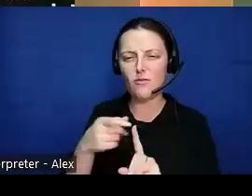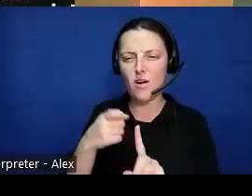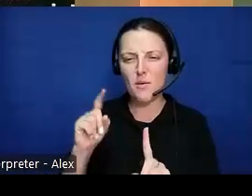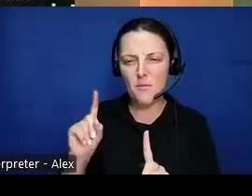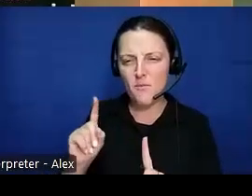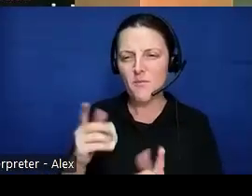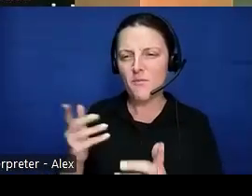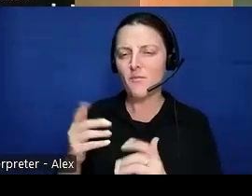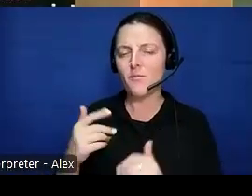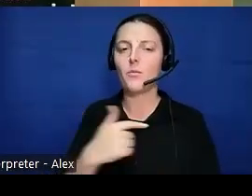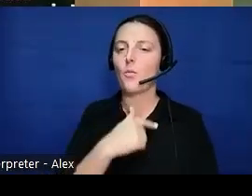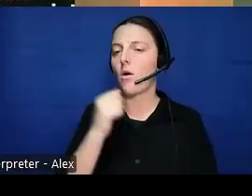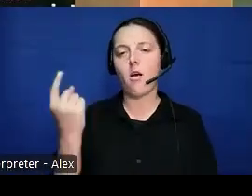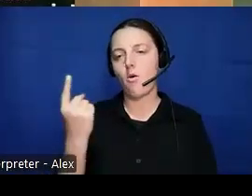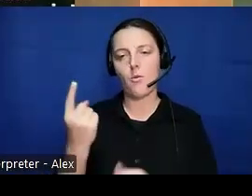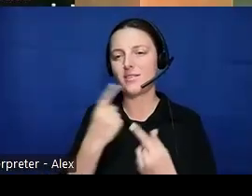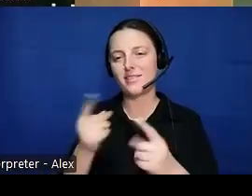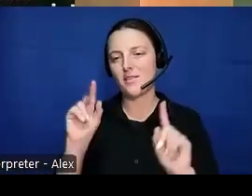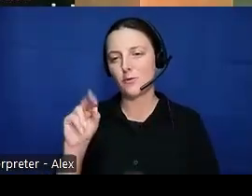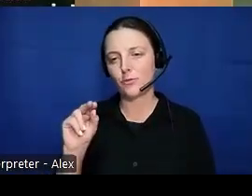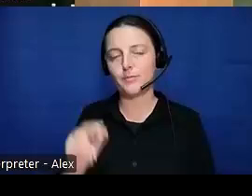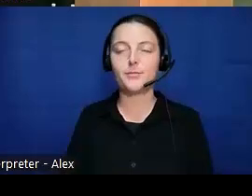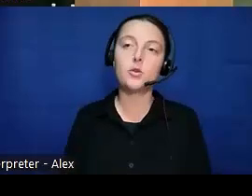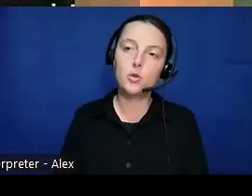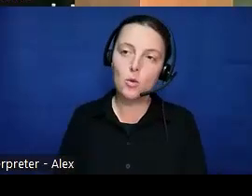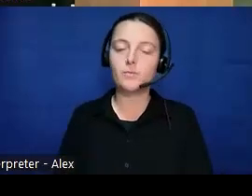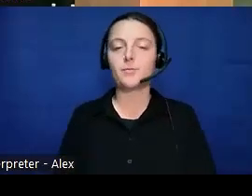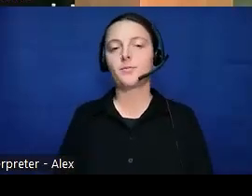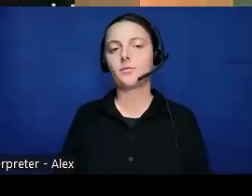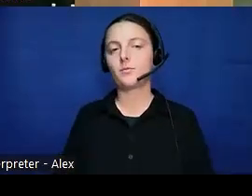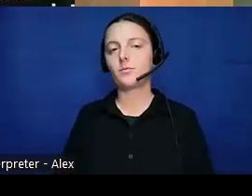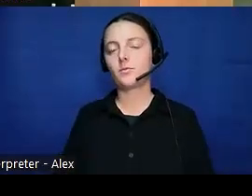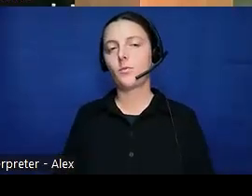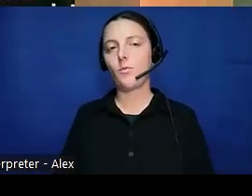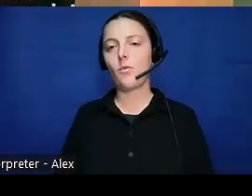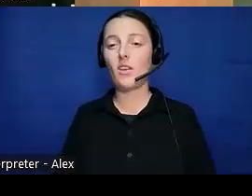And so ultimately comes the question and I think we're very good at answering this question in